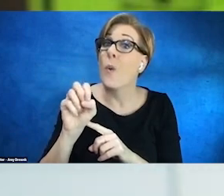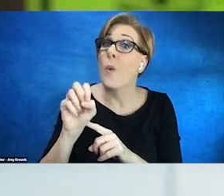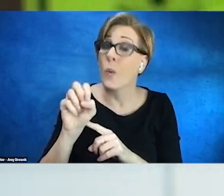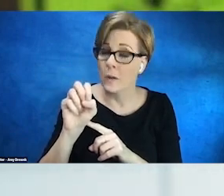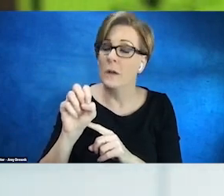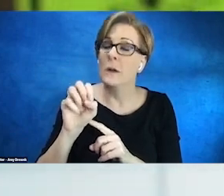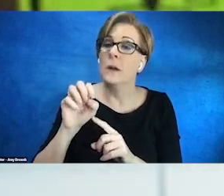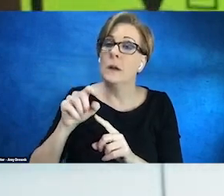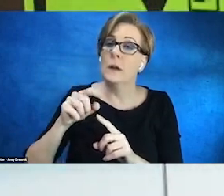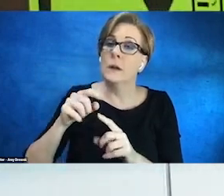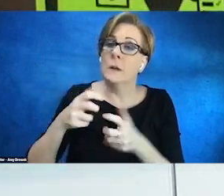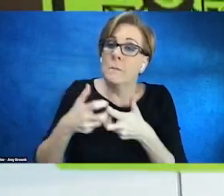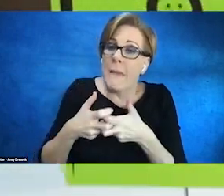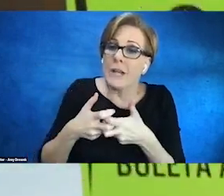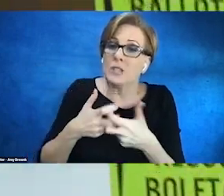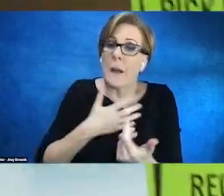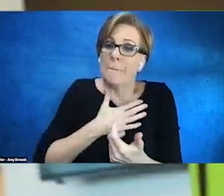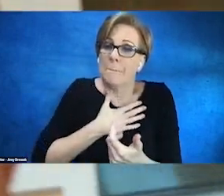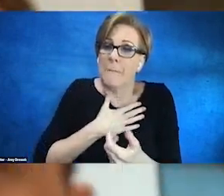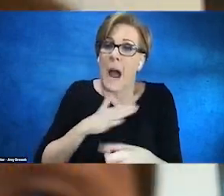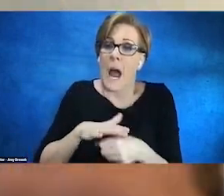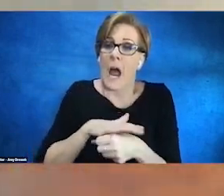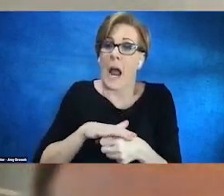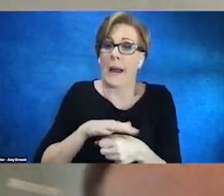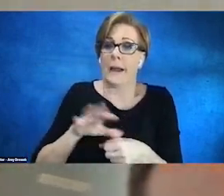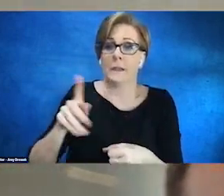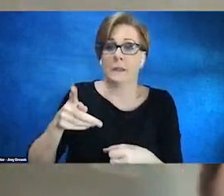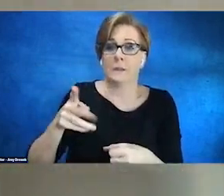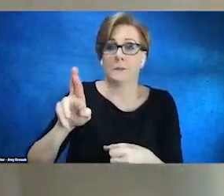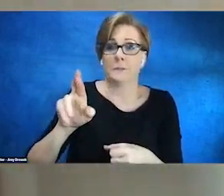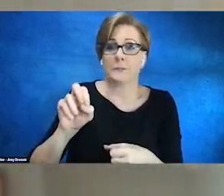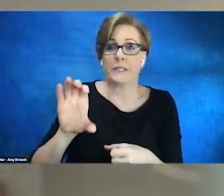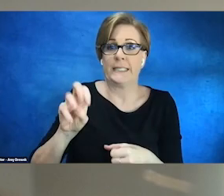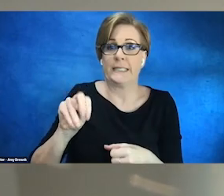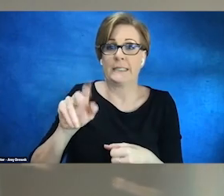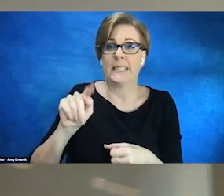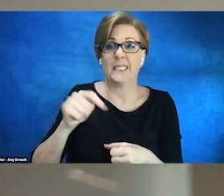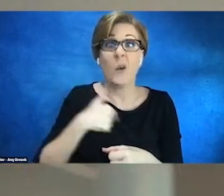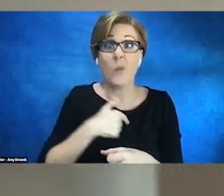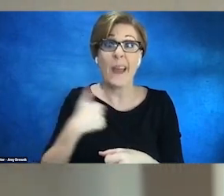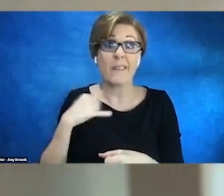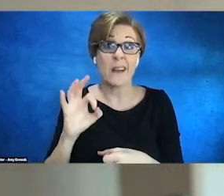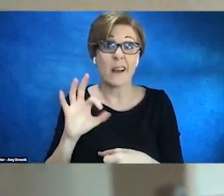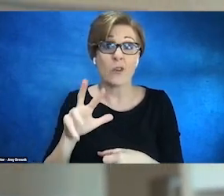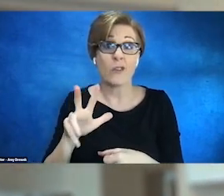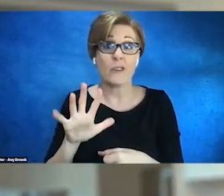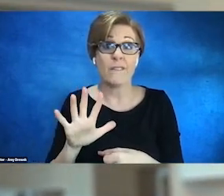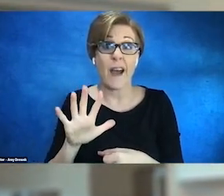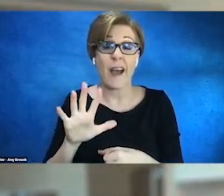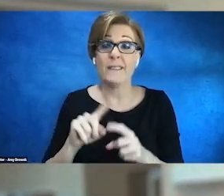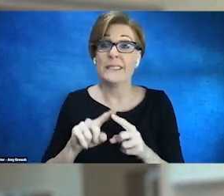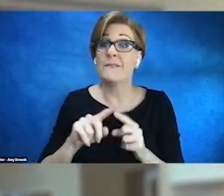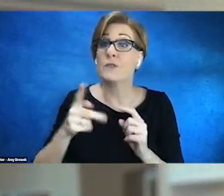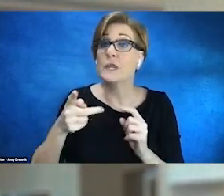unique to the precinct in which I live so Maricopa County we have 935 different precincts and all the